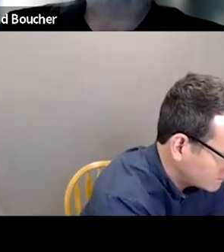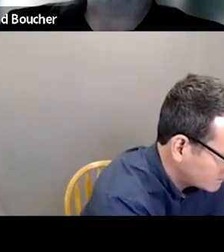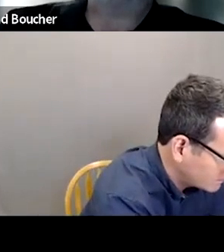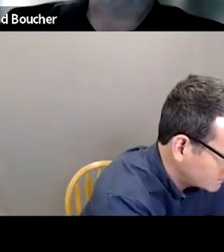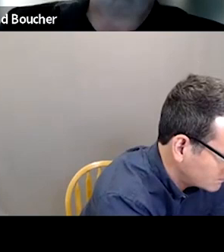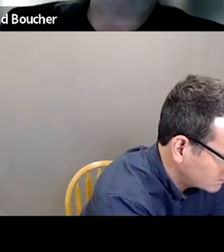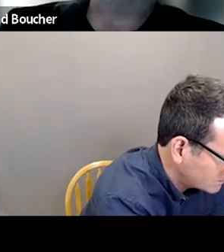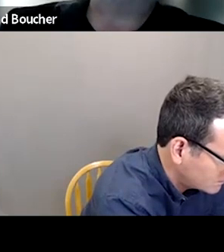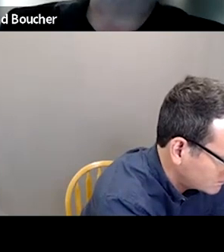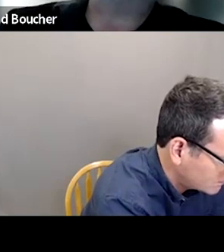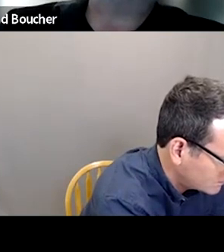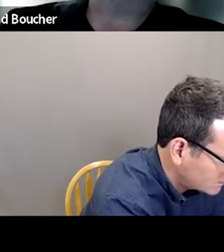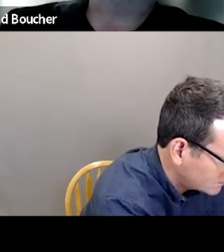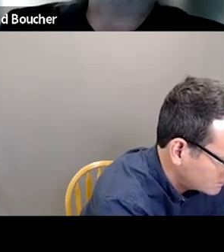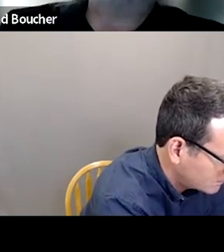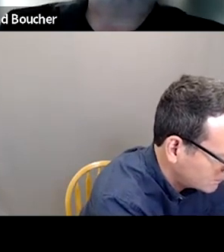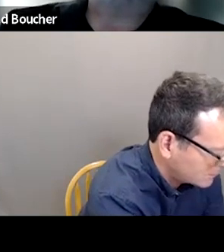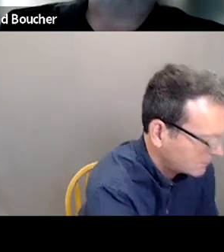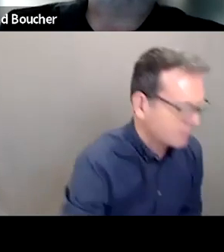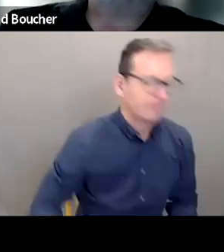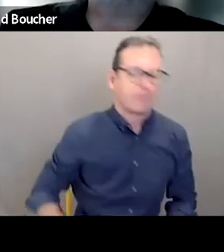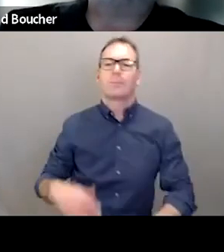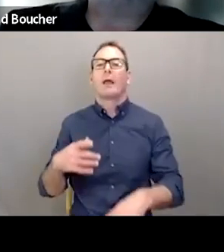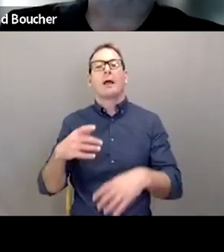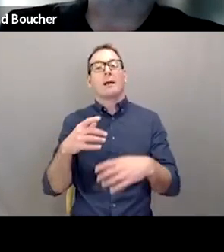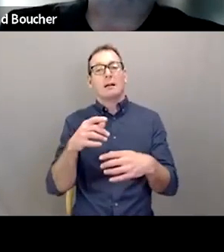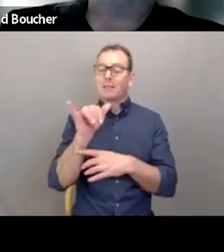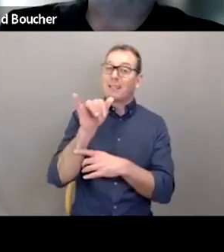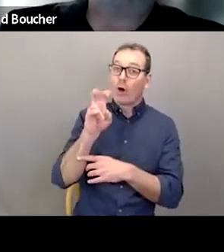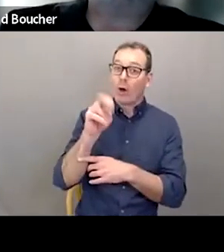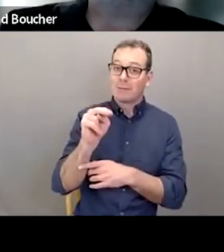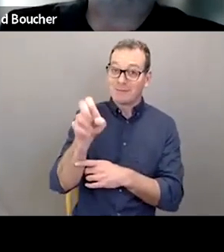oh Yvonne’s got her hand up do you want to answer that question Yvonne yeah sure so I just okay yeah